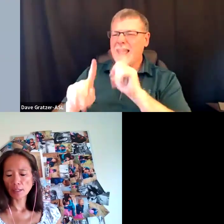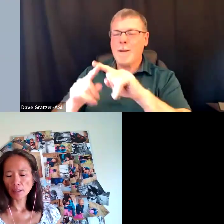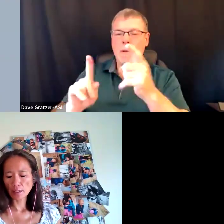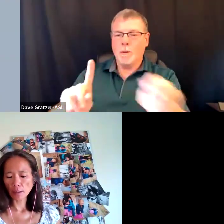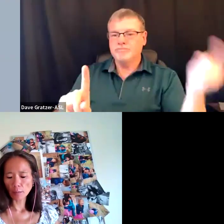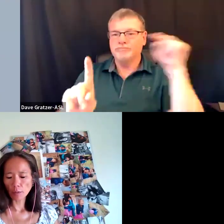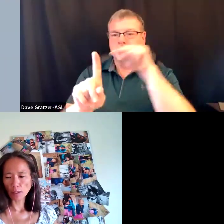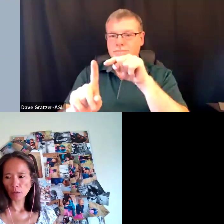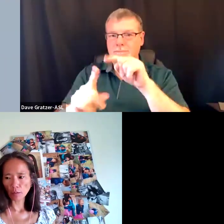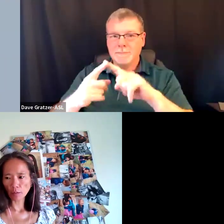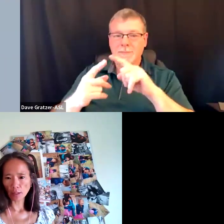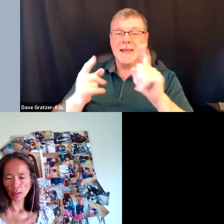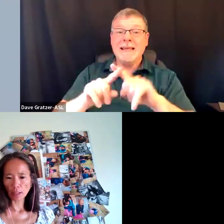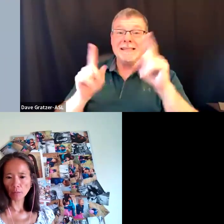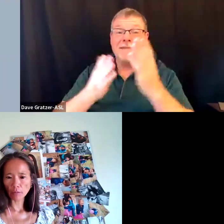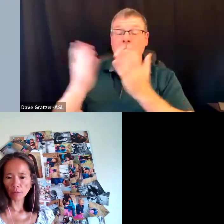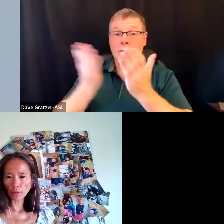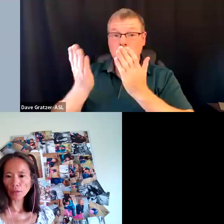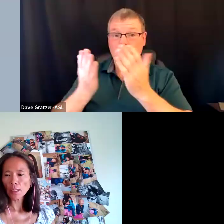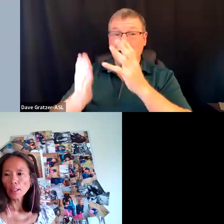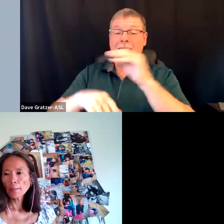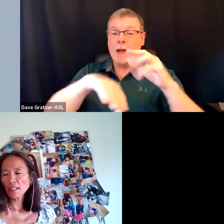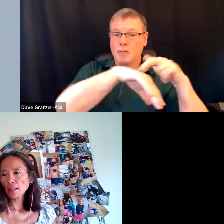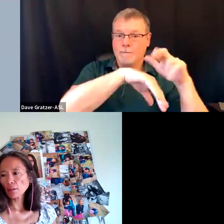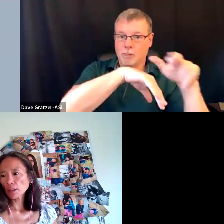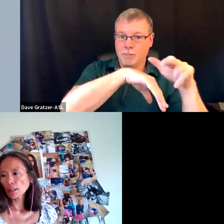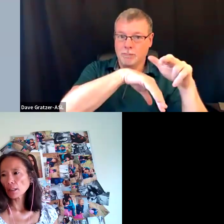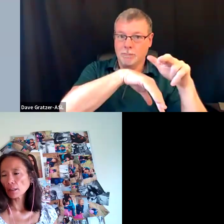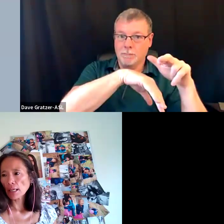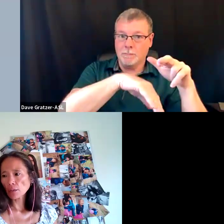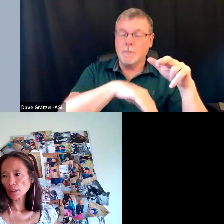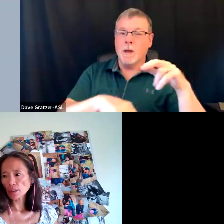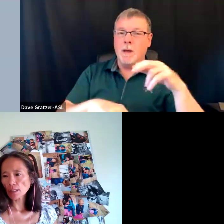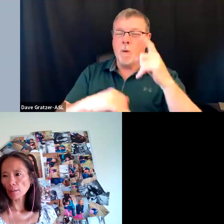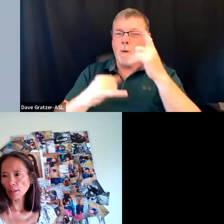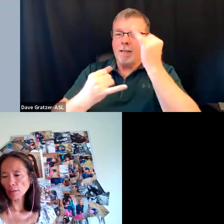was the distinction between services and referrals, because I think one of the last questions that came in